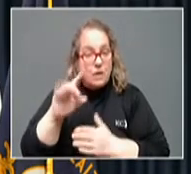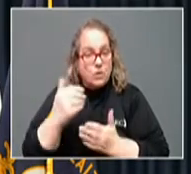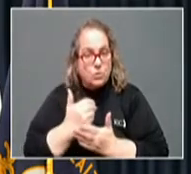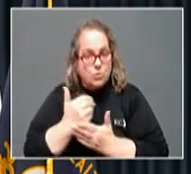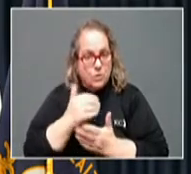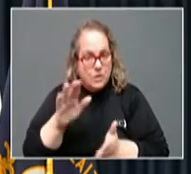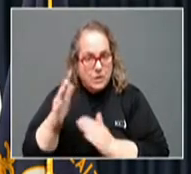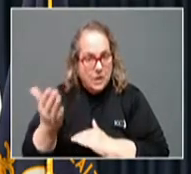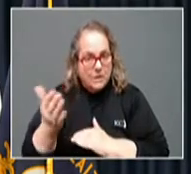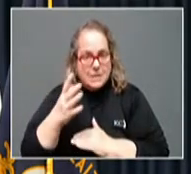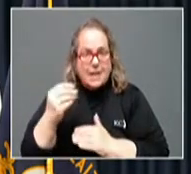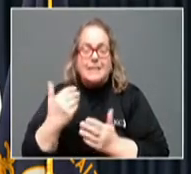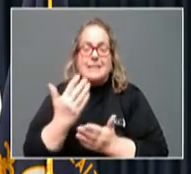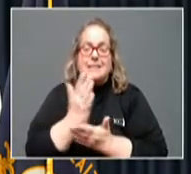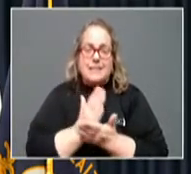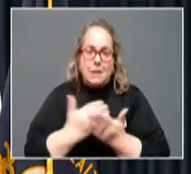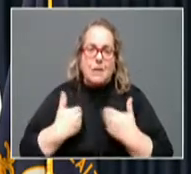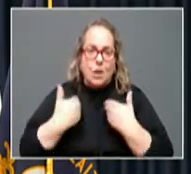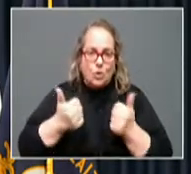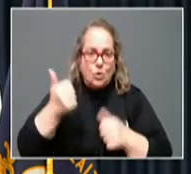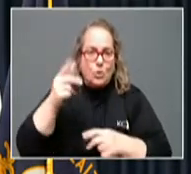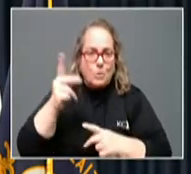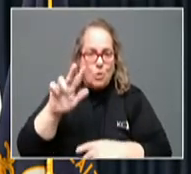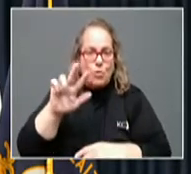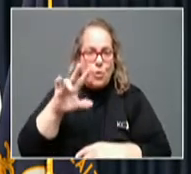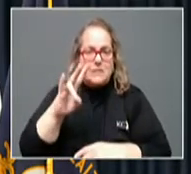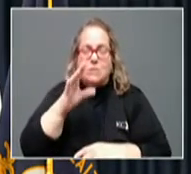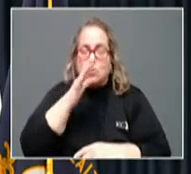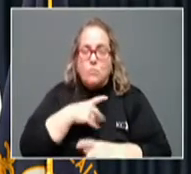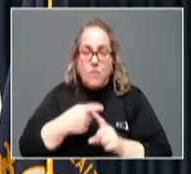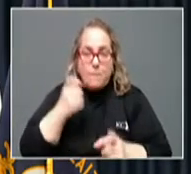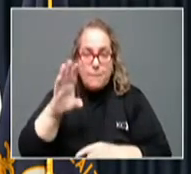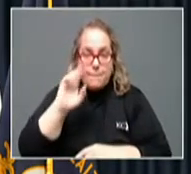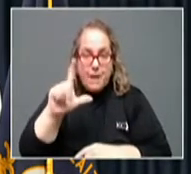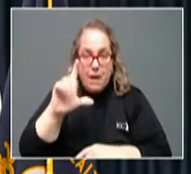younger people, 37 year old woman from Bell County, 48 year old man from